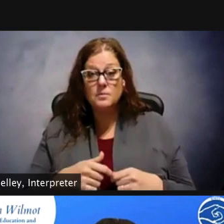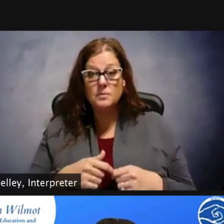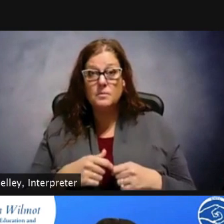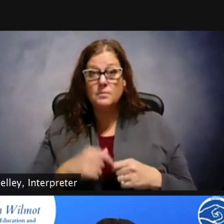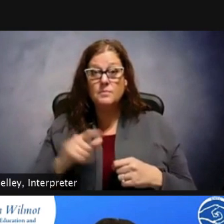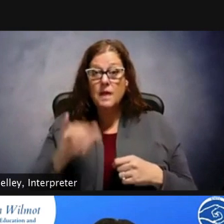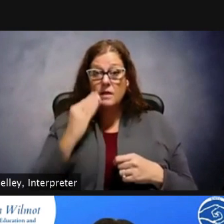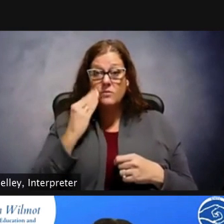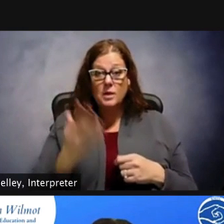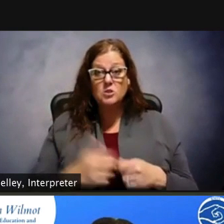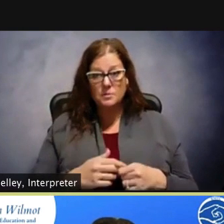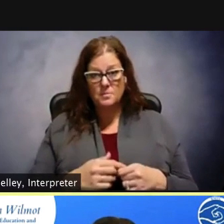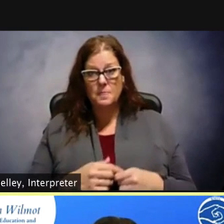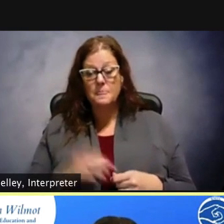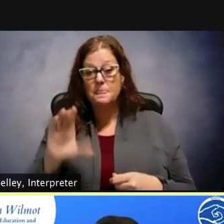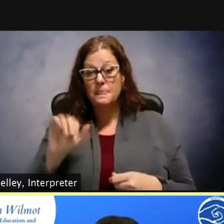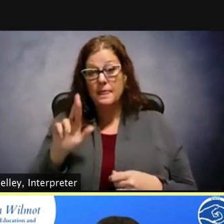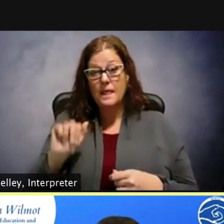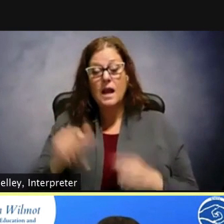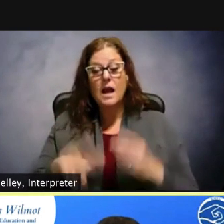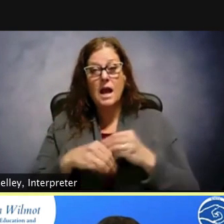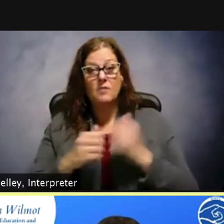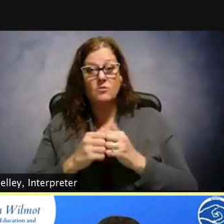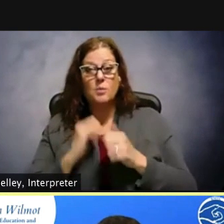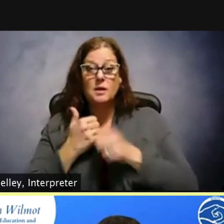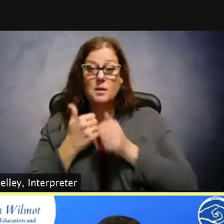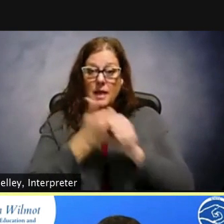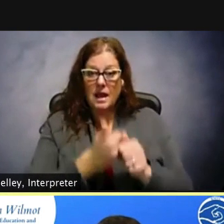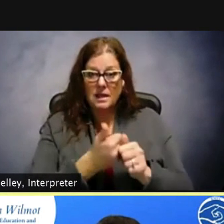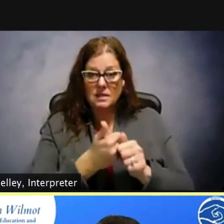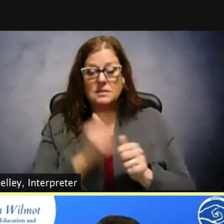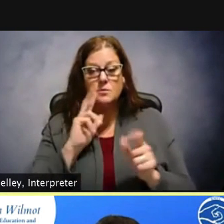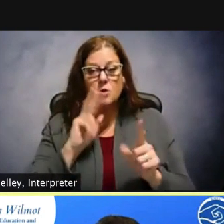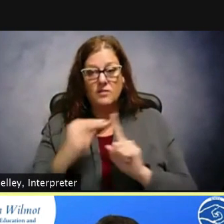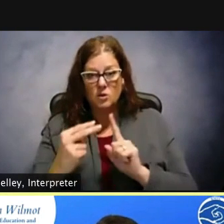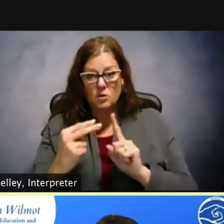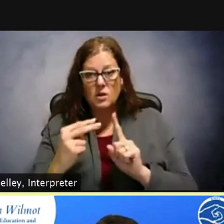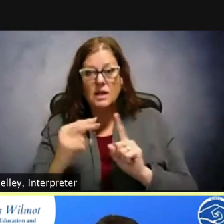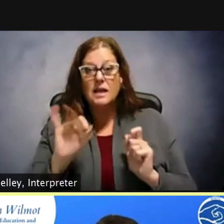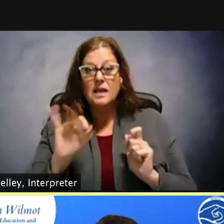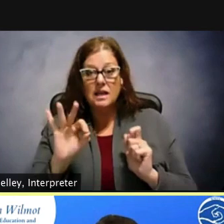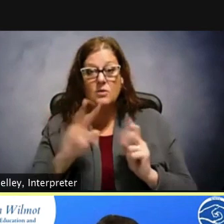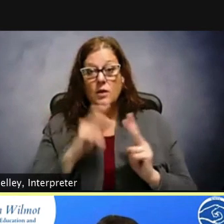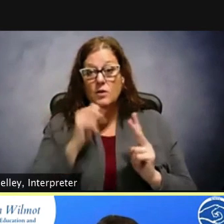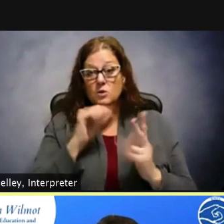[CARA] And I will just add from a compliance point of view, if whether the student is